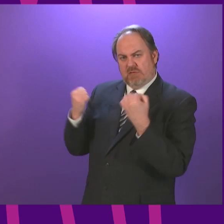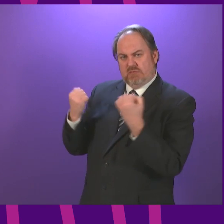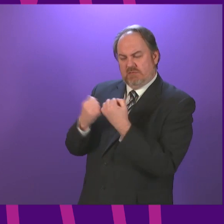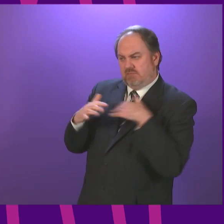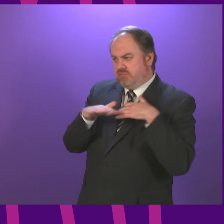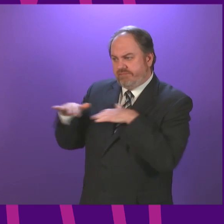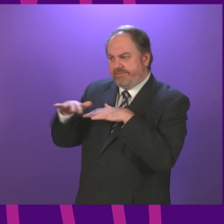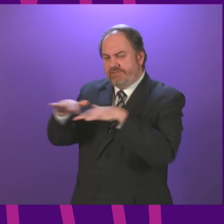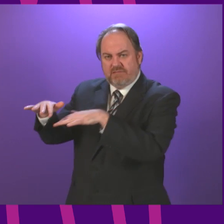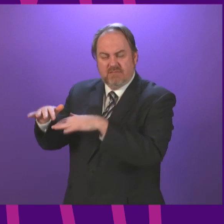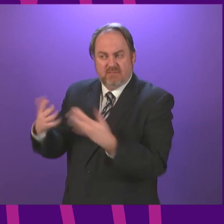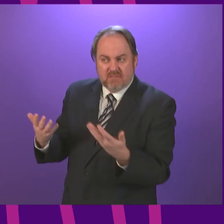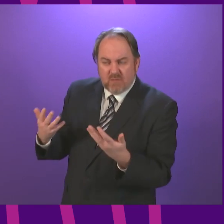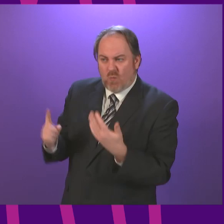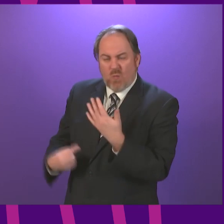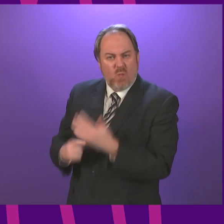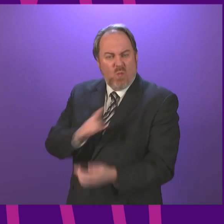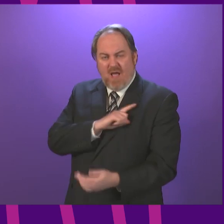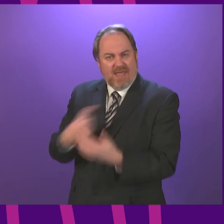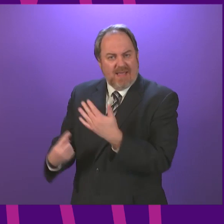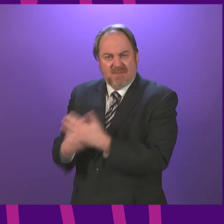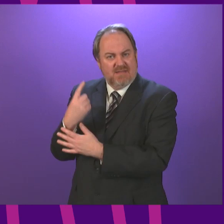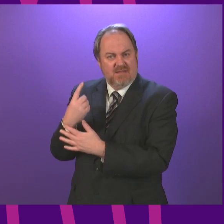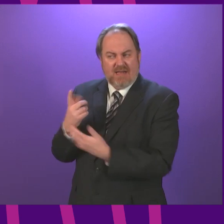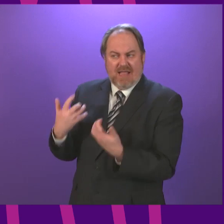for upcoming events. I welcome that decisive action and the external review. In addition,